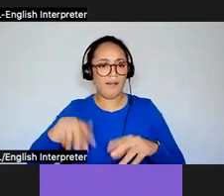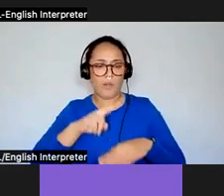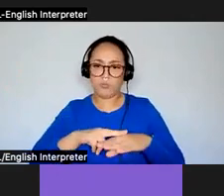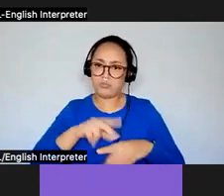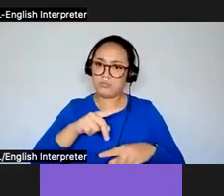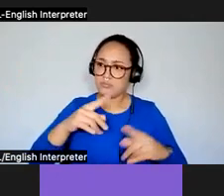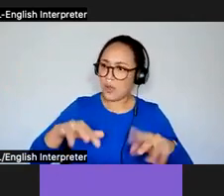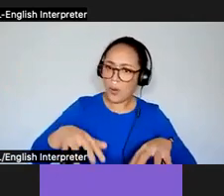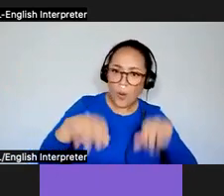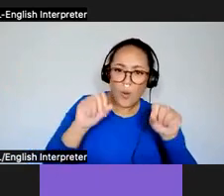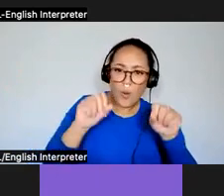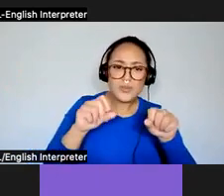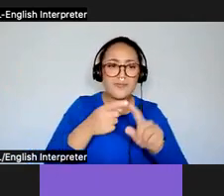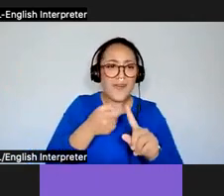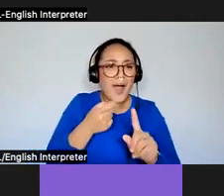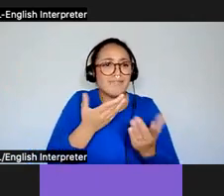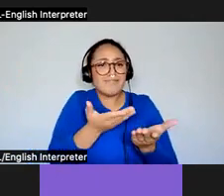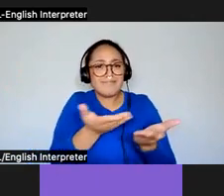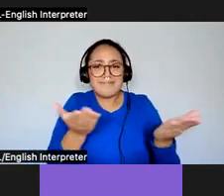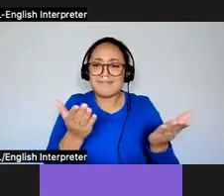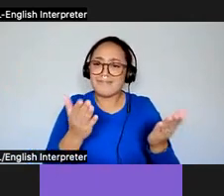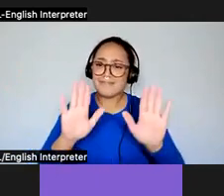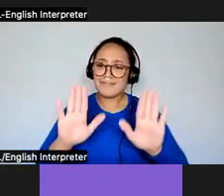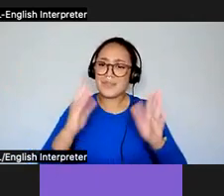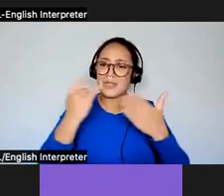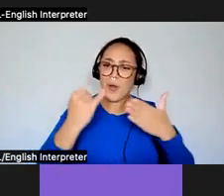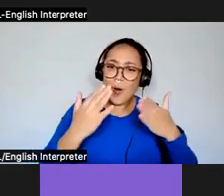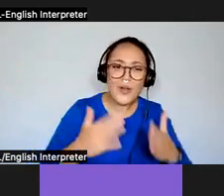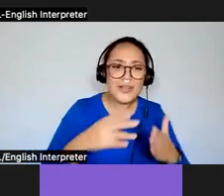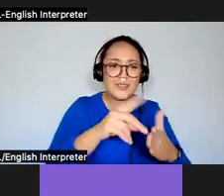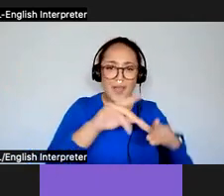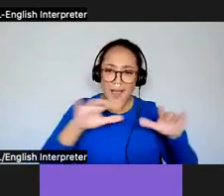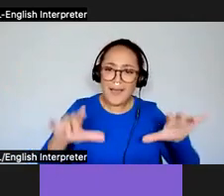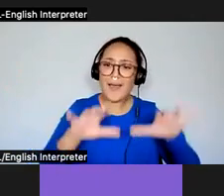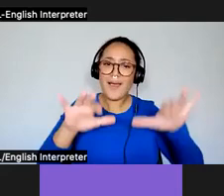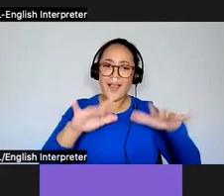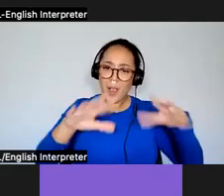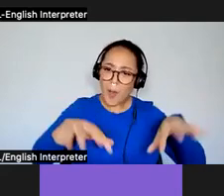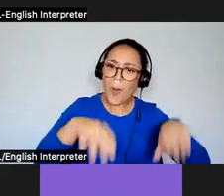who are actually you know, producing the the events and activities happening in the parks.